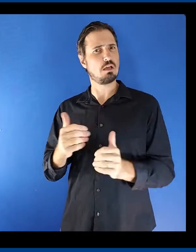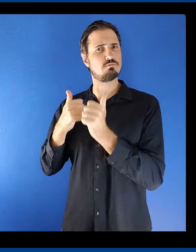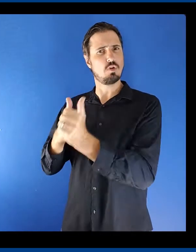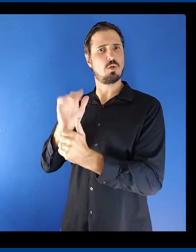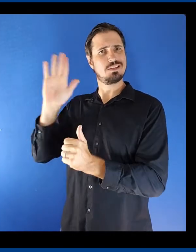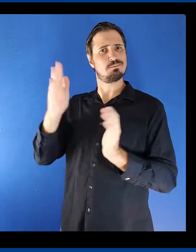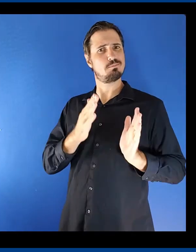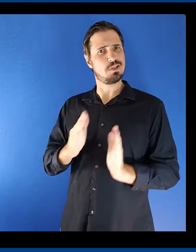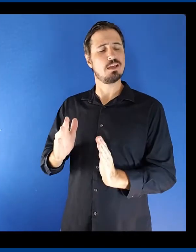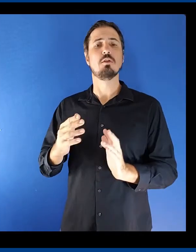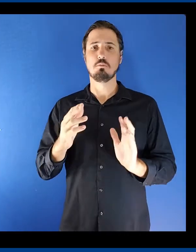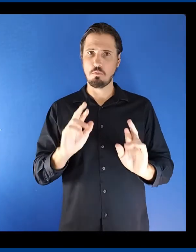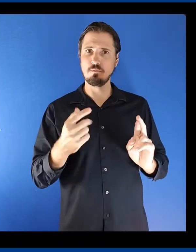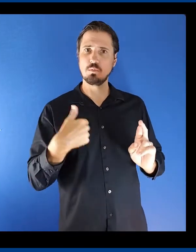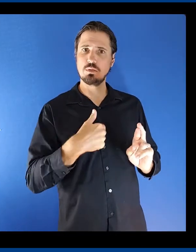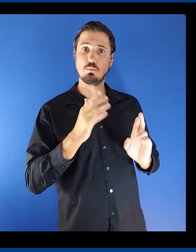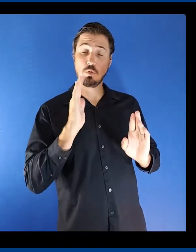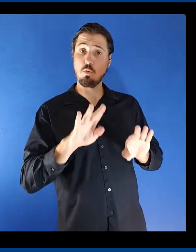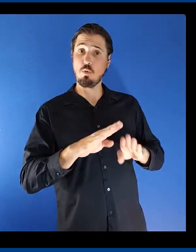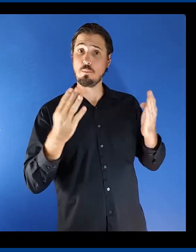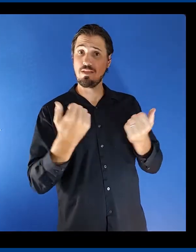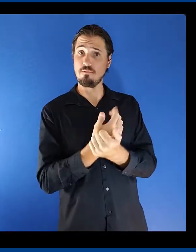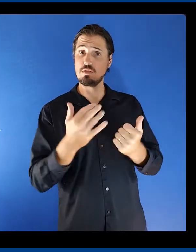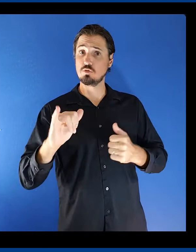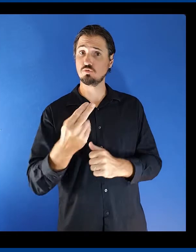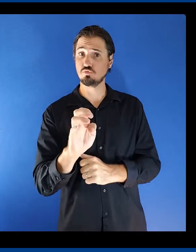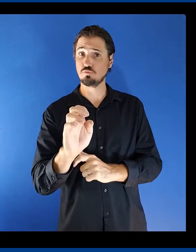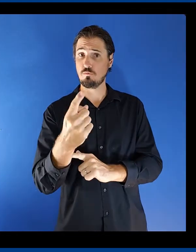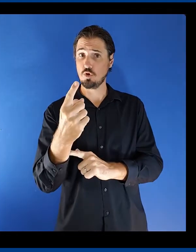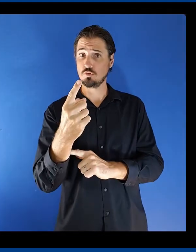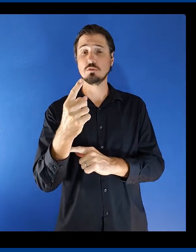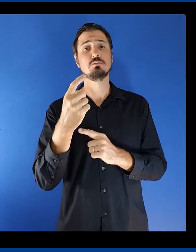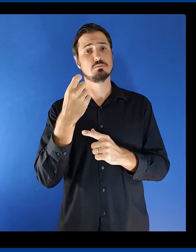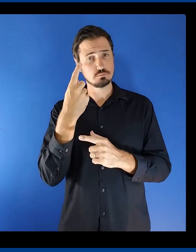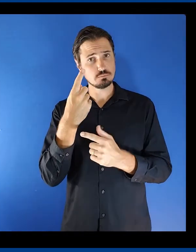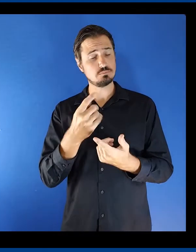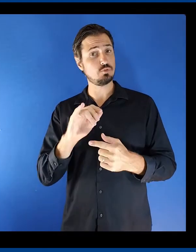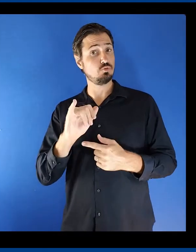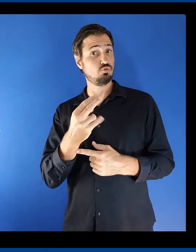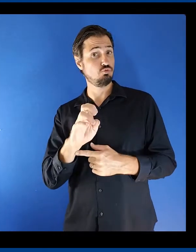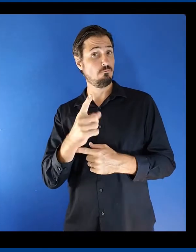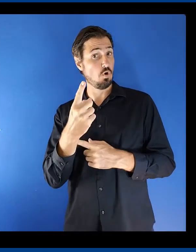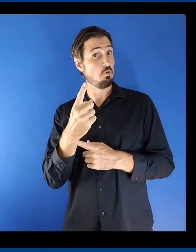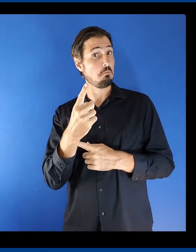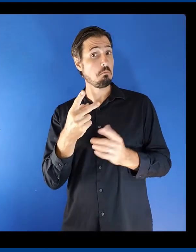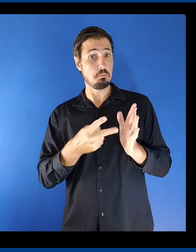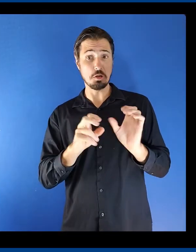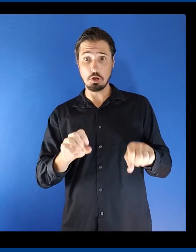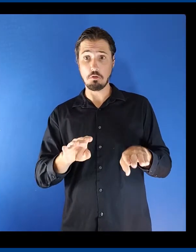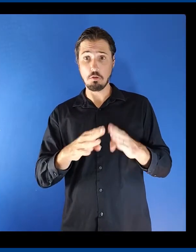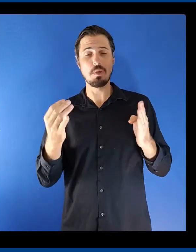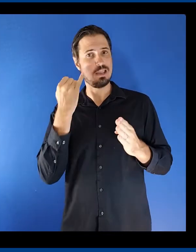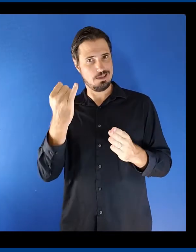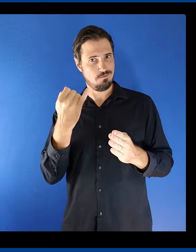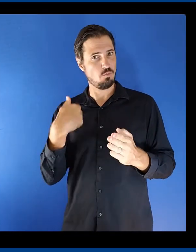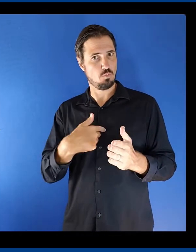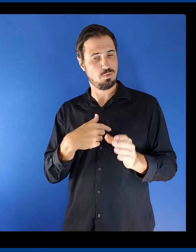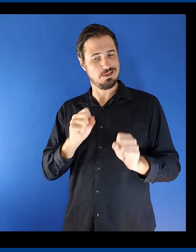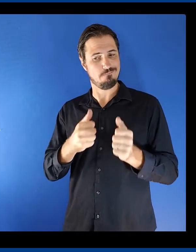So long as CDC Industry Guidelines and Department of Health Safe Practices can be implemented and followed at all times,